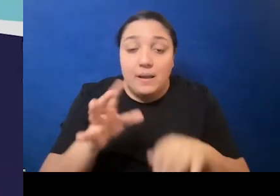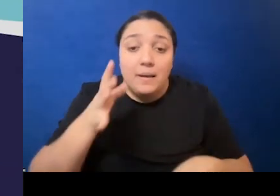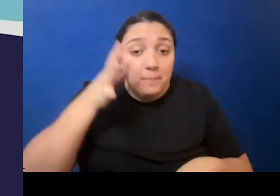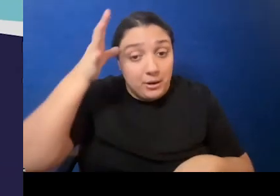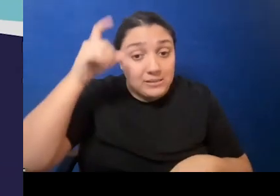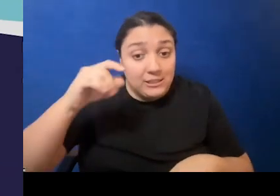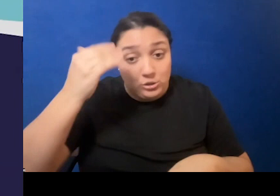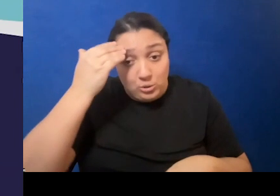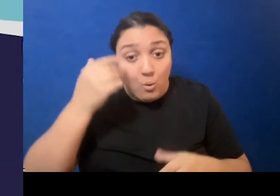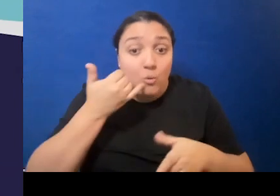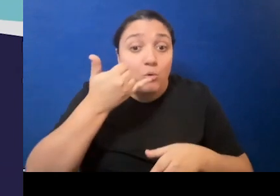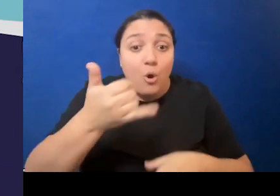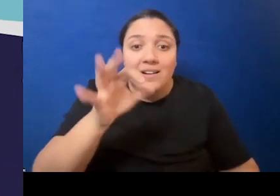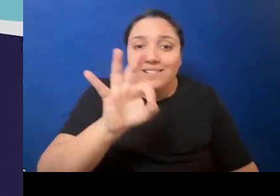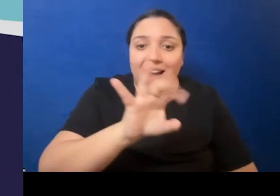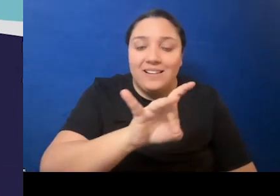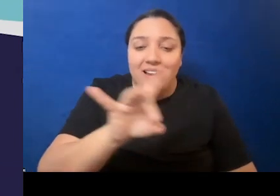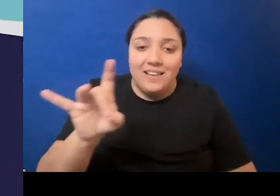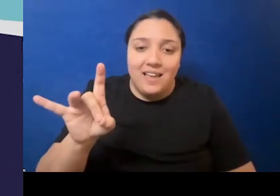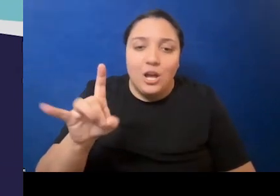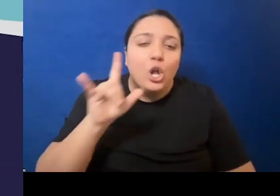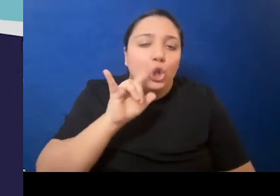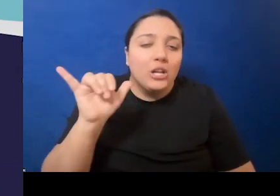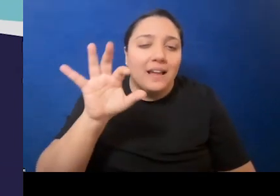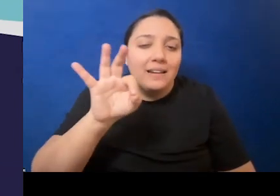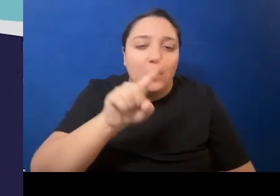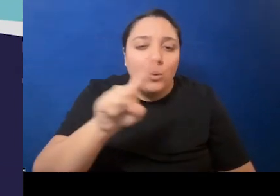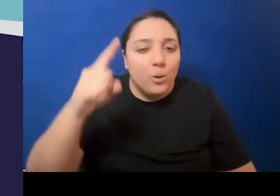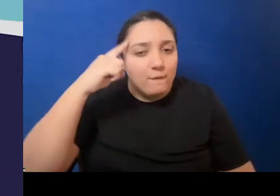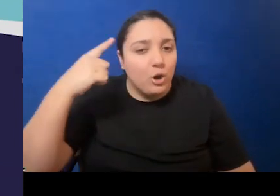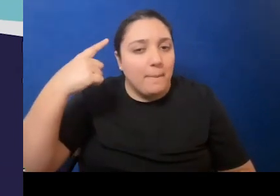988, THE NEW 911 FOR MENTAL HEALTH CONDITIONS.